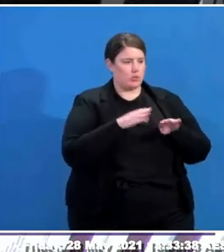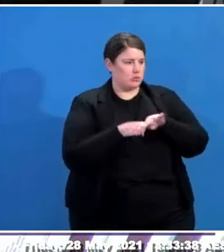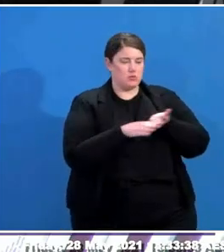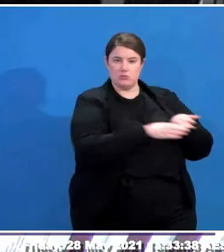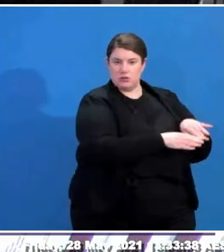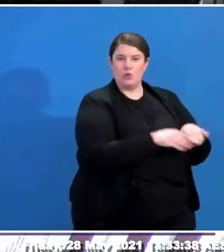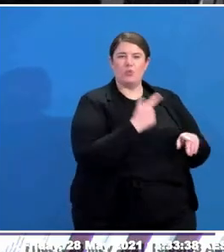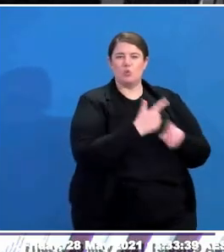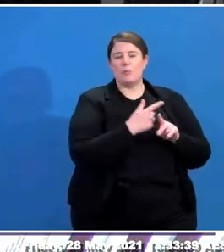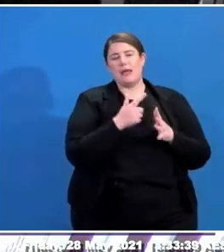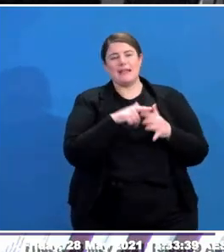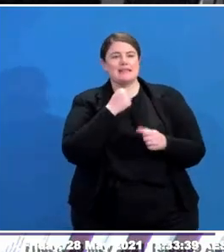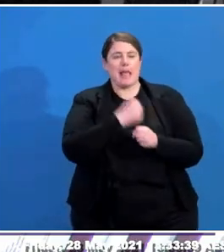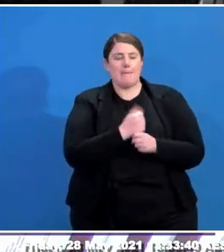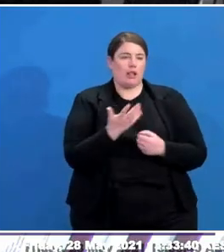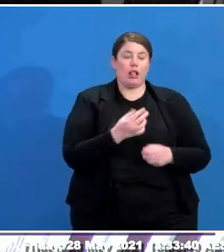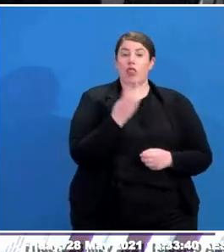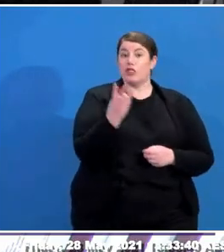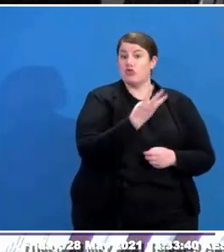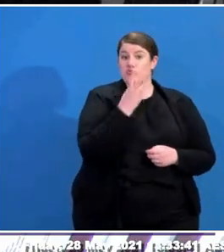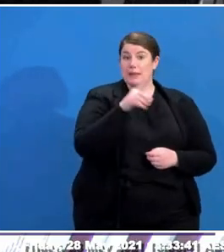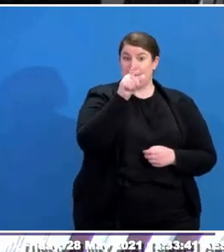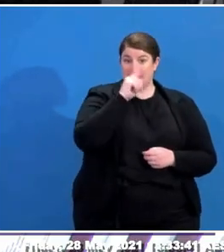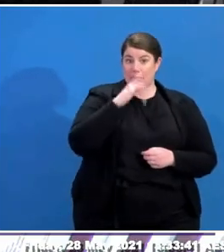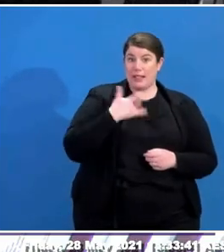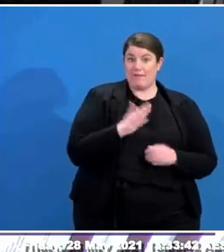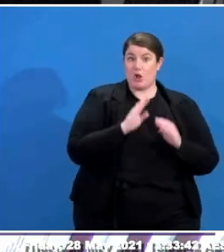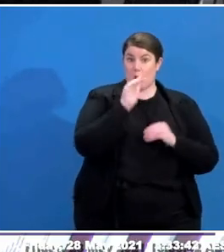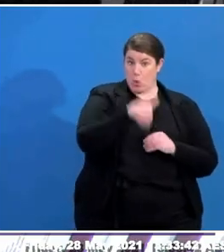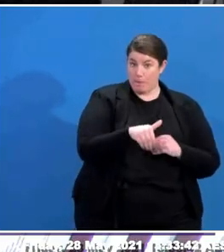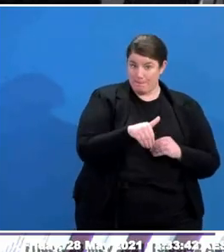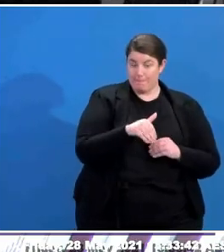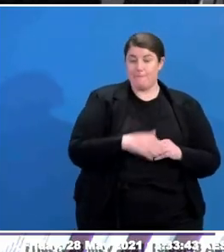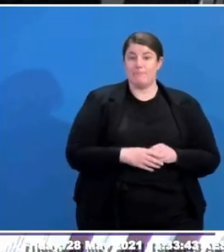If you had three people in a home and there were those support requirements,